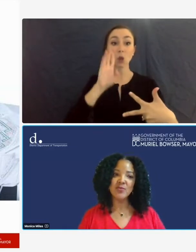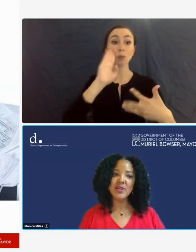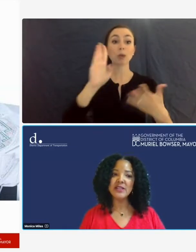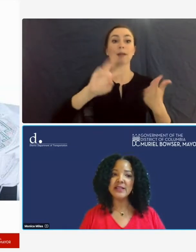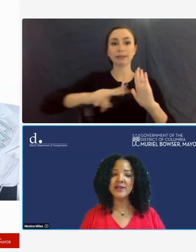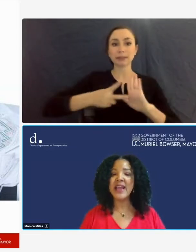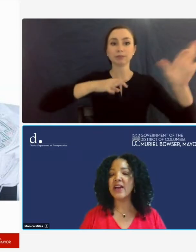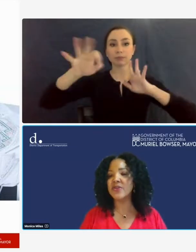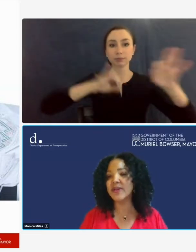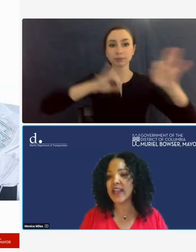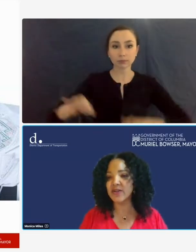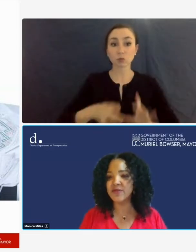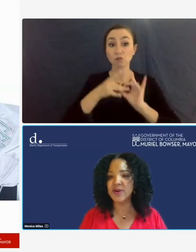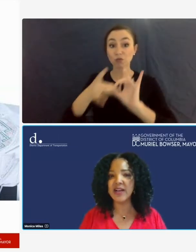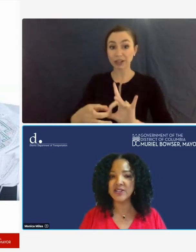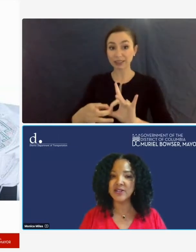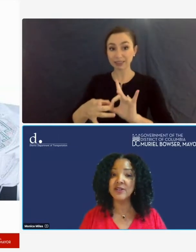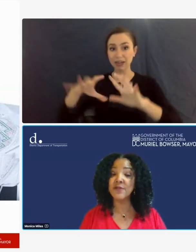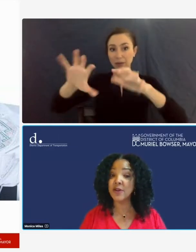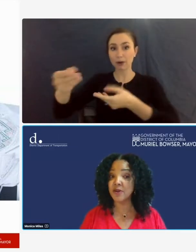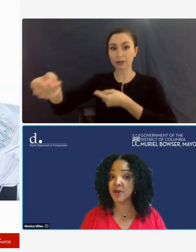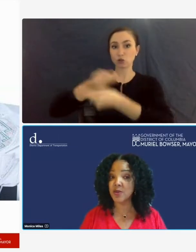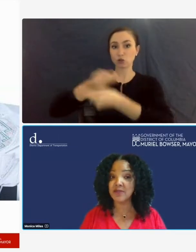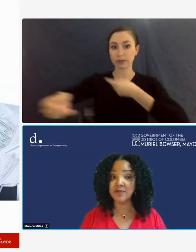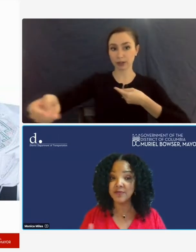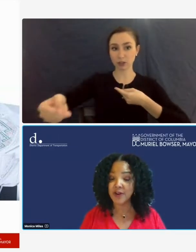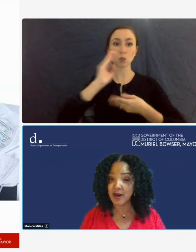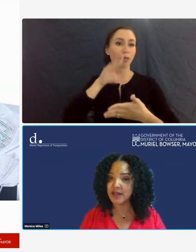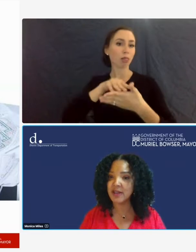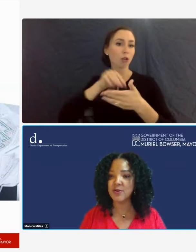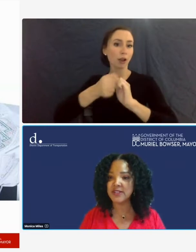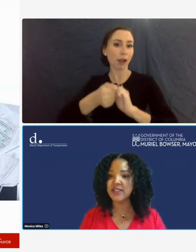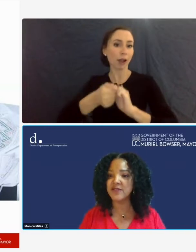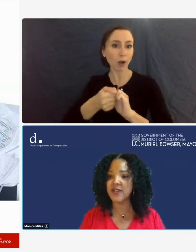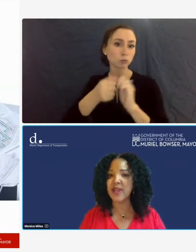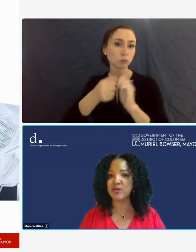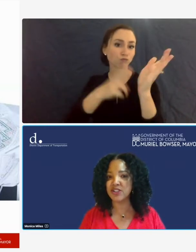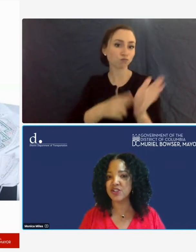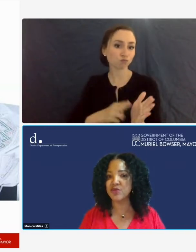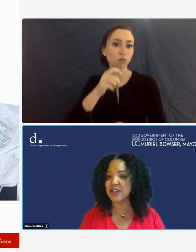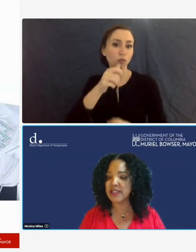to learn how they're accounted for under far 31 far of course is federal acquisition regulation